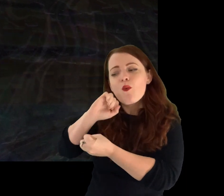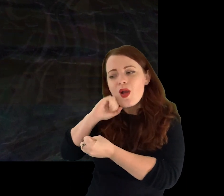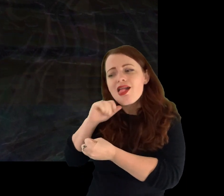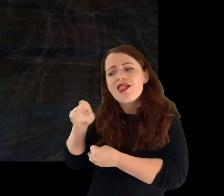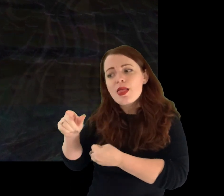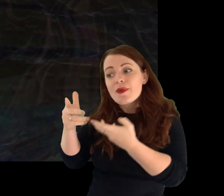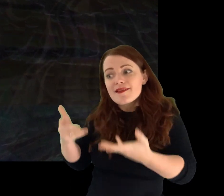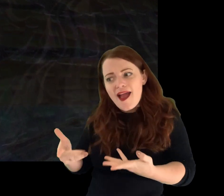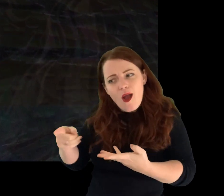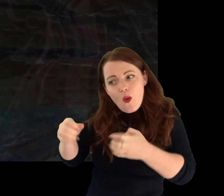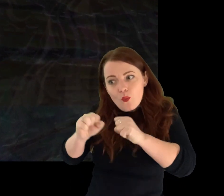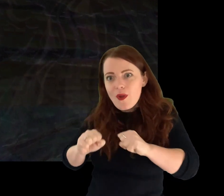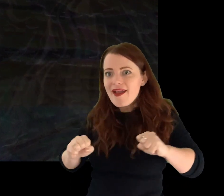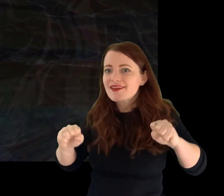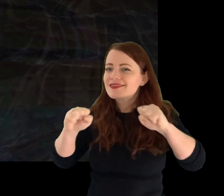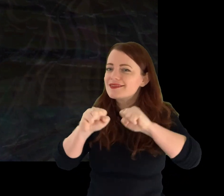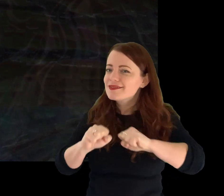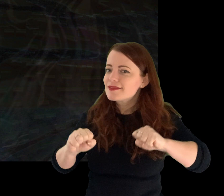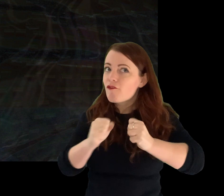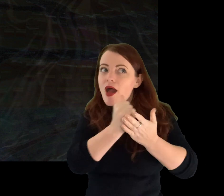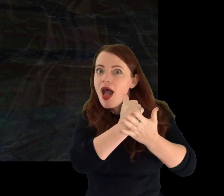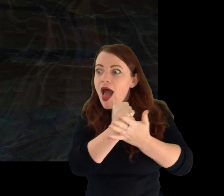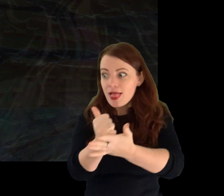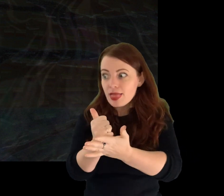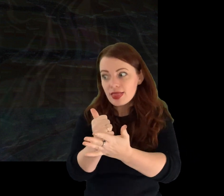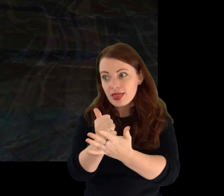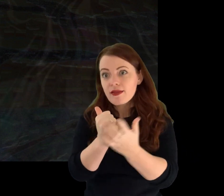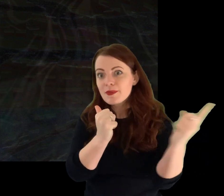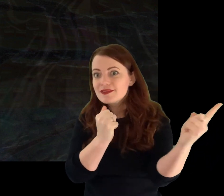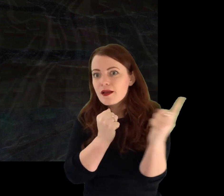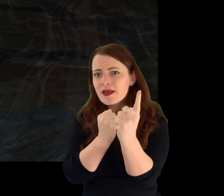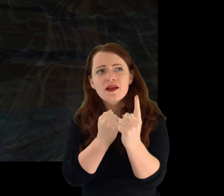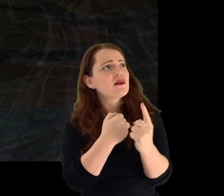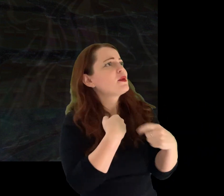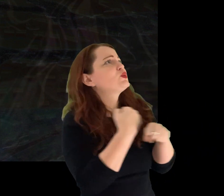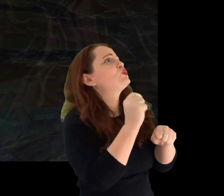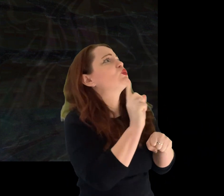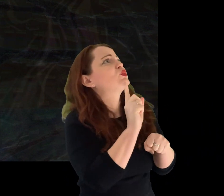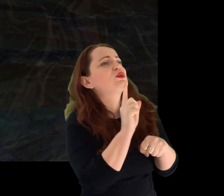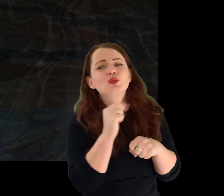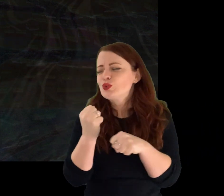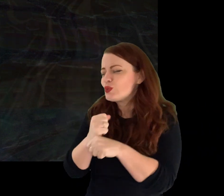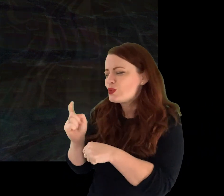Now you must wait for help is coming” “But what will I do?” “Dooooooo with what ?”